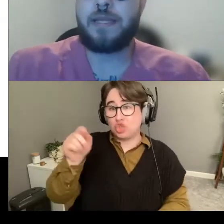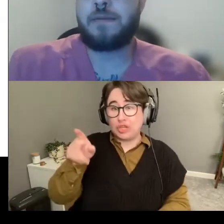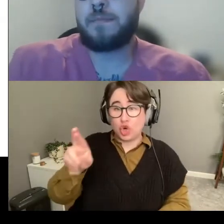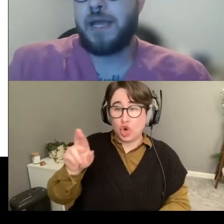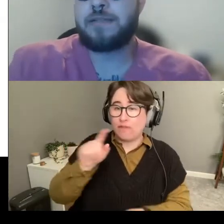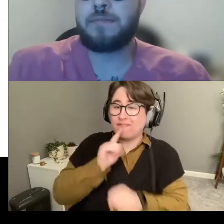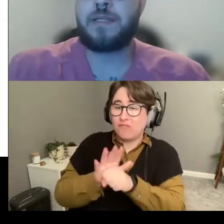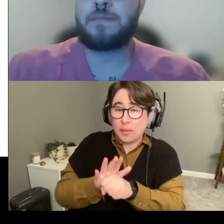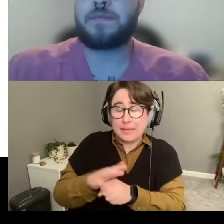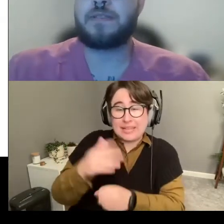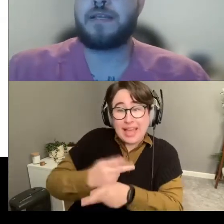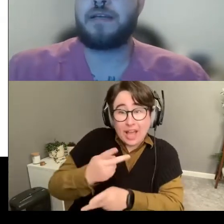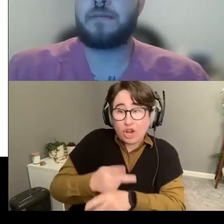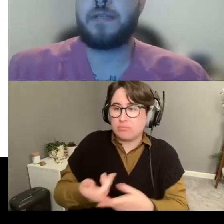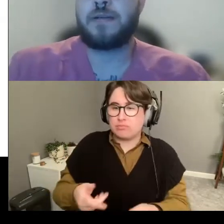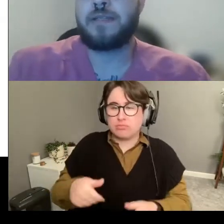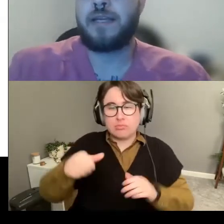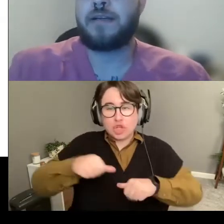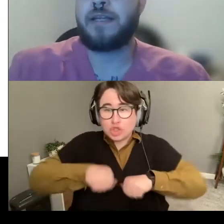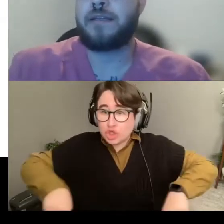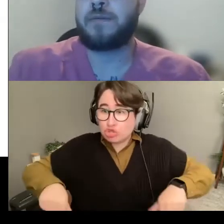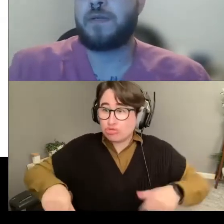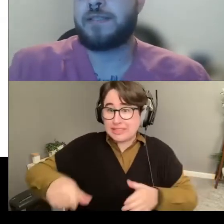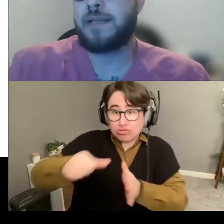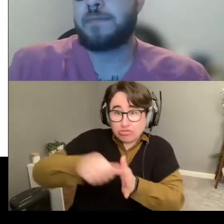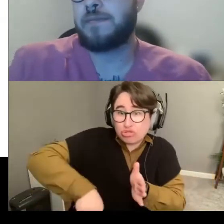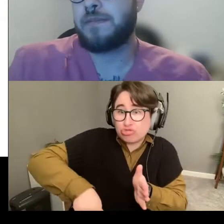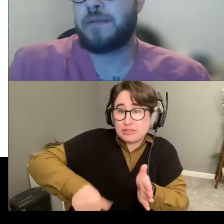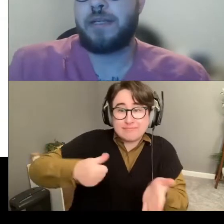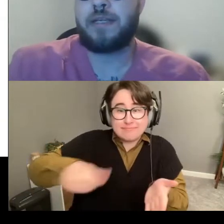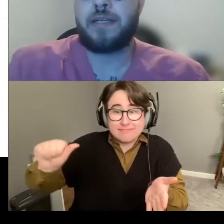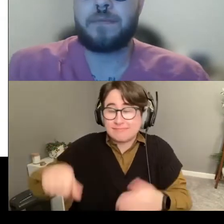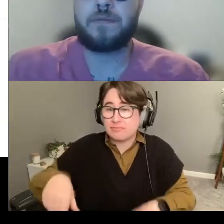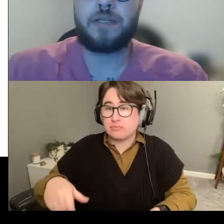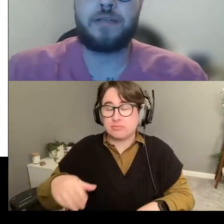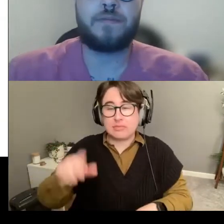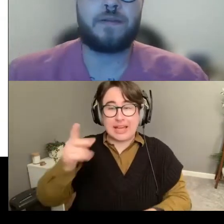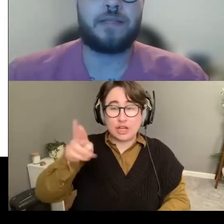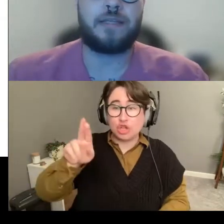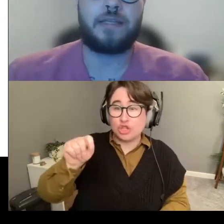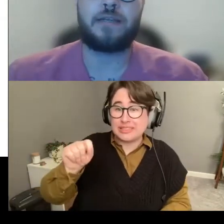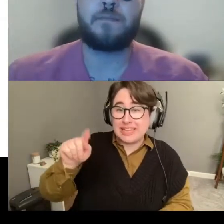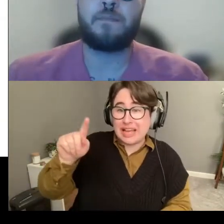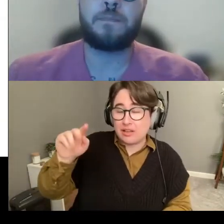may impact people's healthcare and what types of screening and preventative health they need.